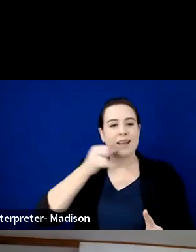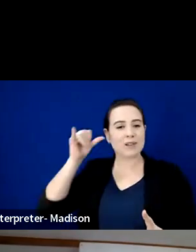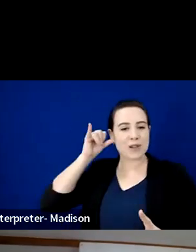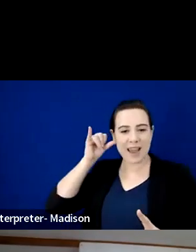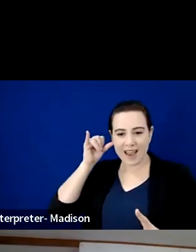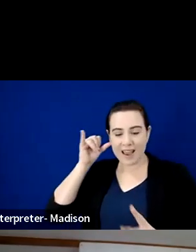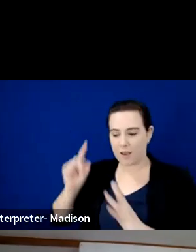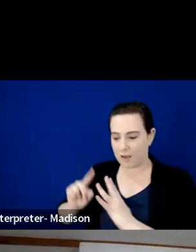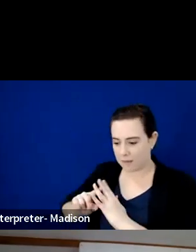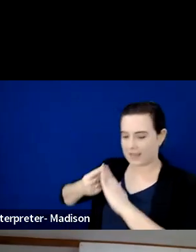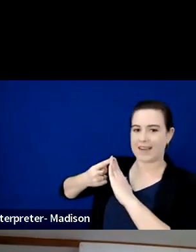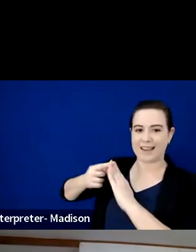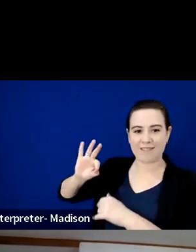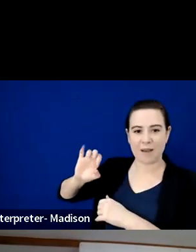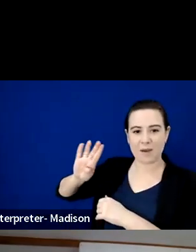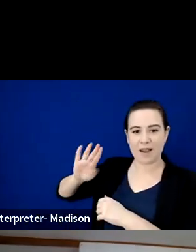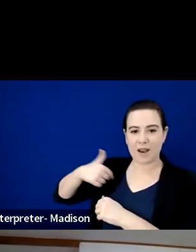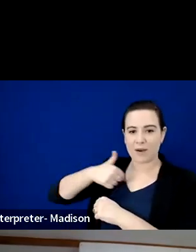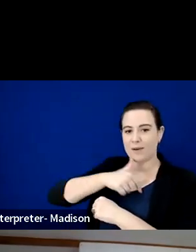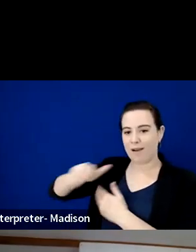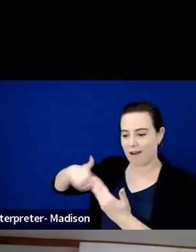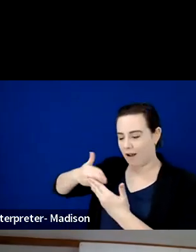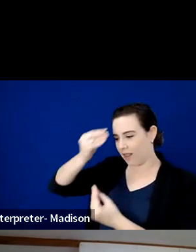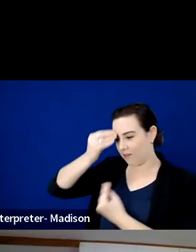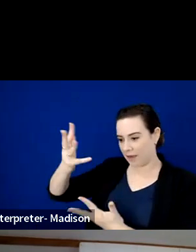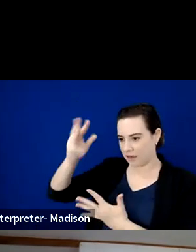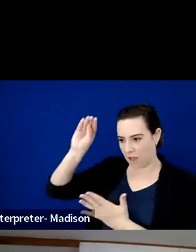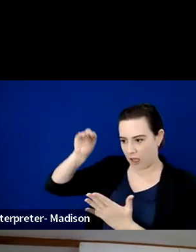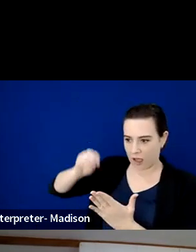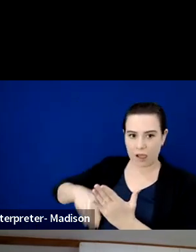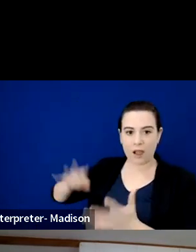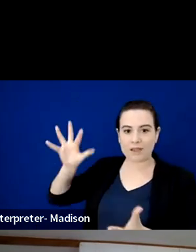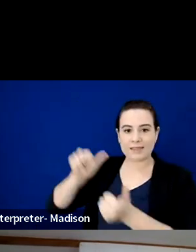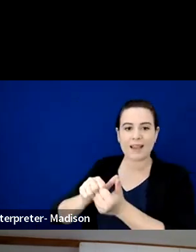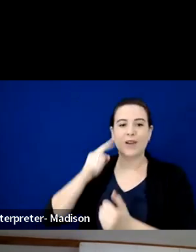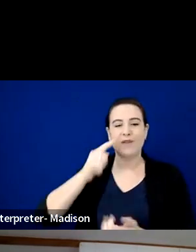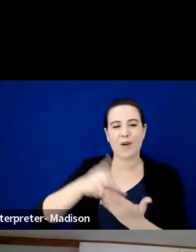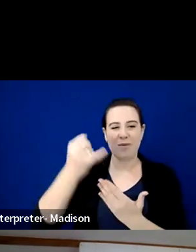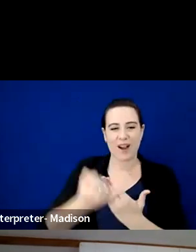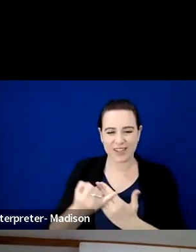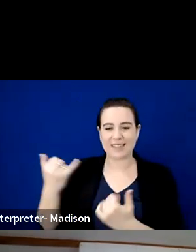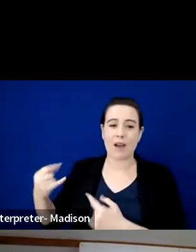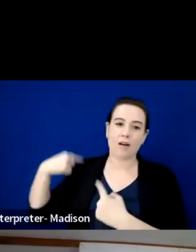And it's really exciting to be at this point.